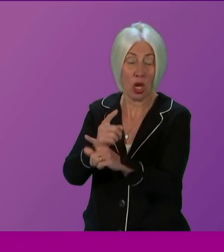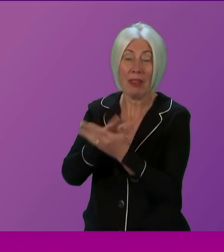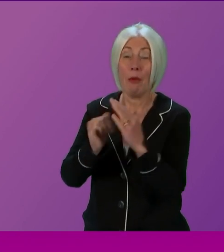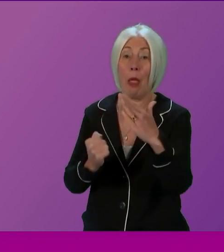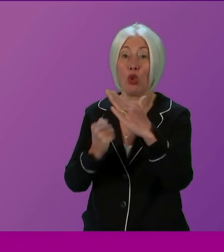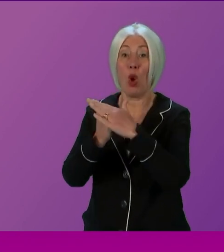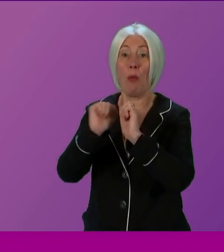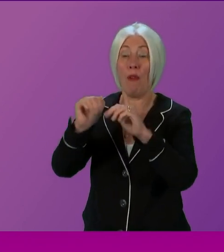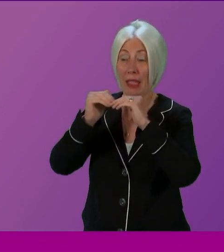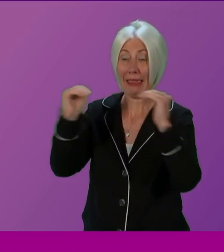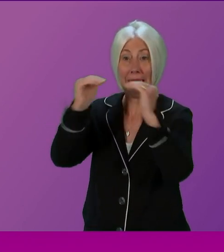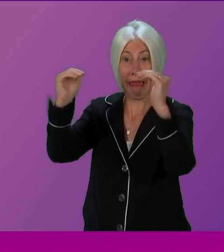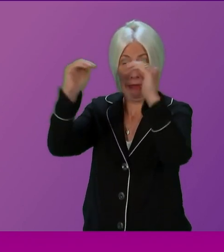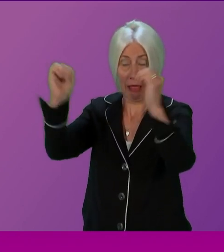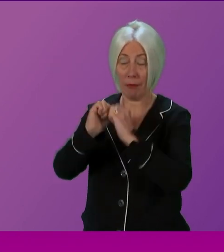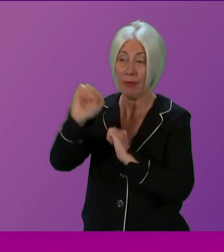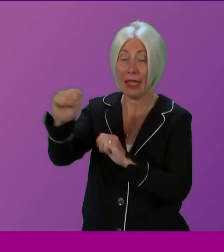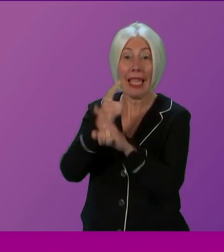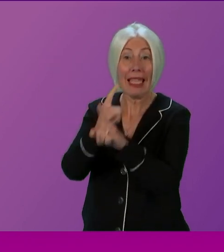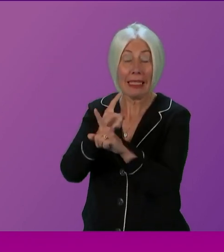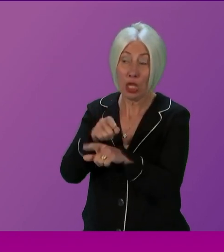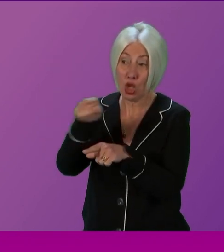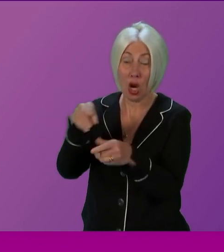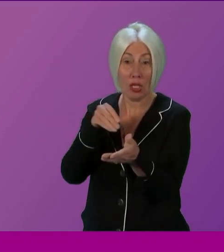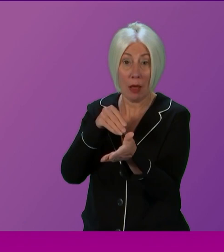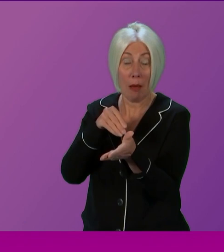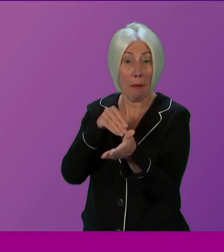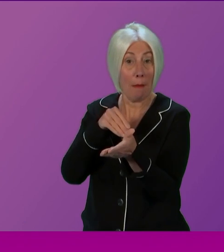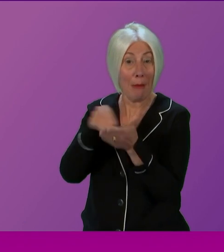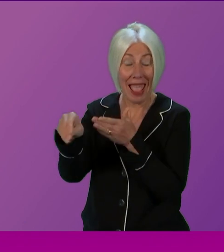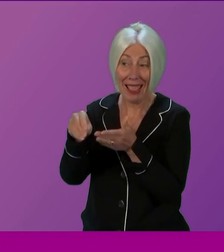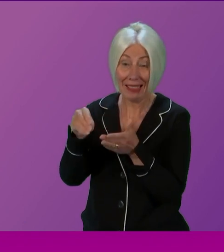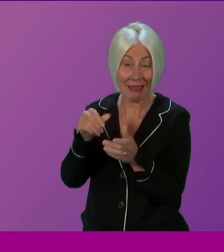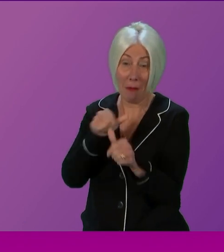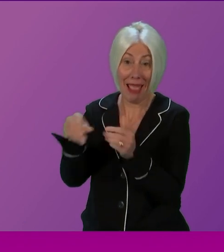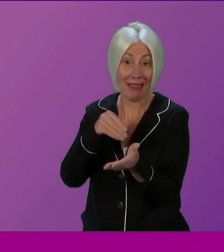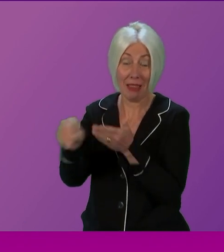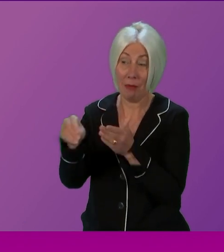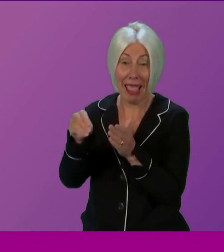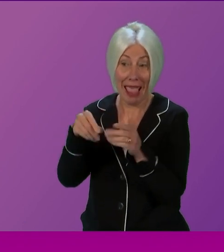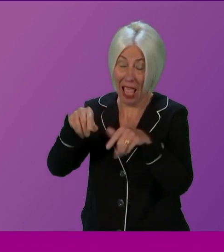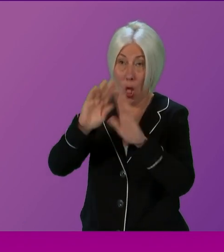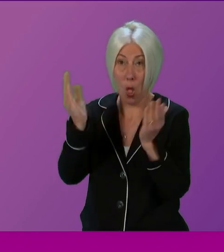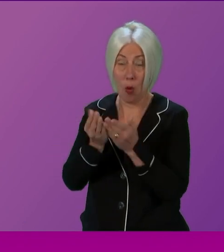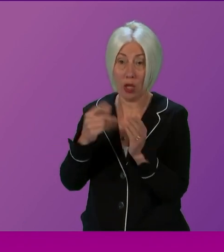Teachers in Scotland are among the best paid anywhere in the world and they move more quickly to the top of the pay scale than those in any